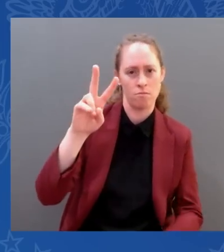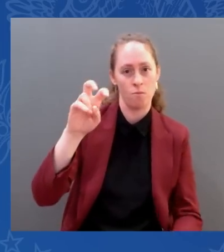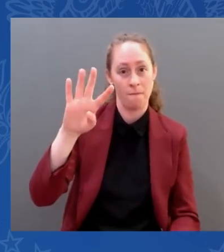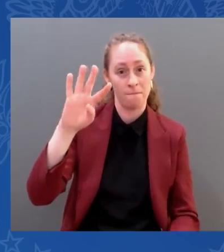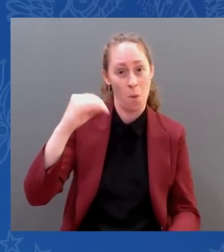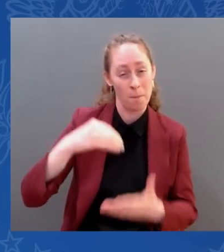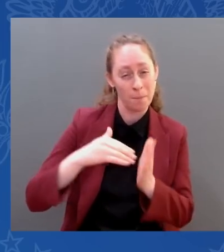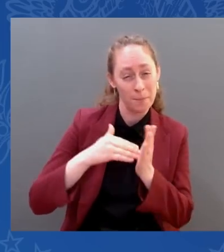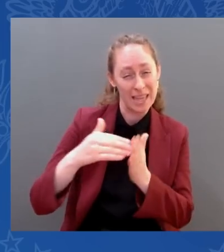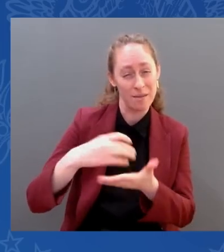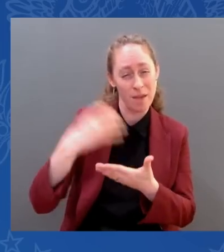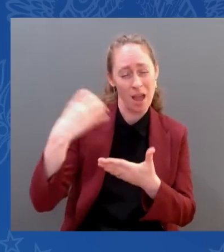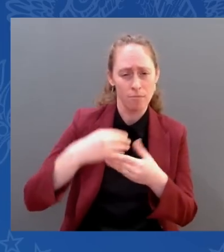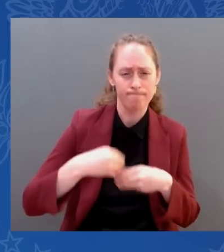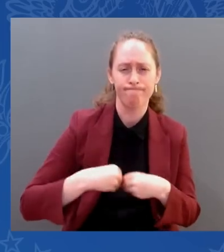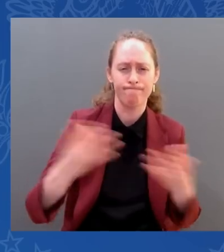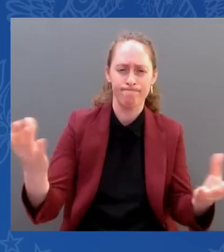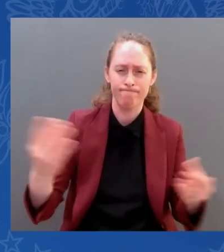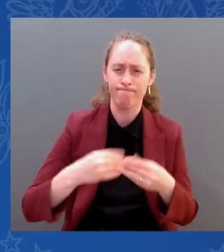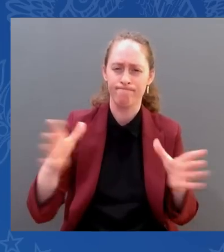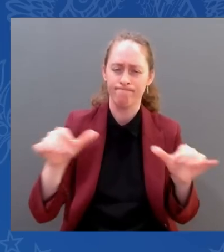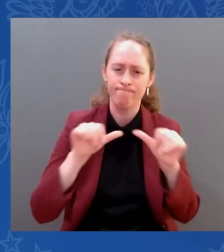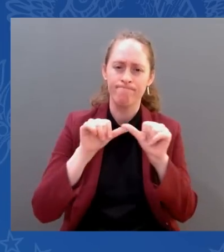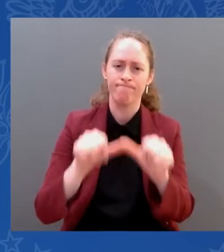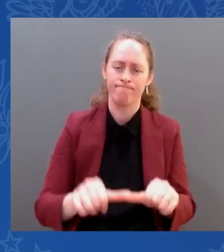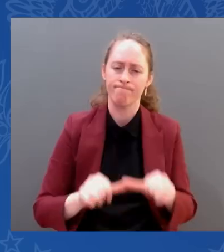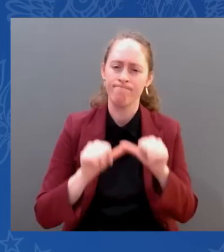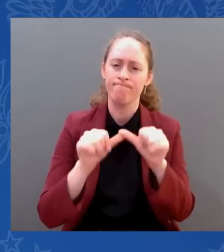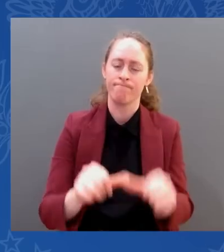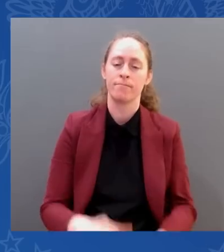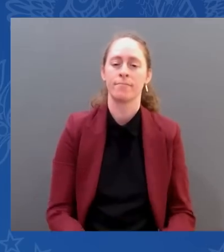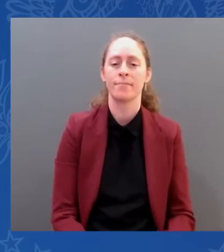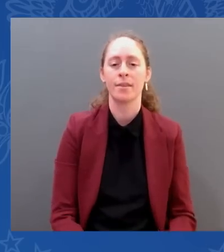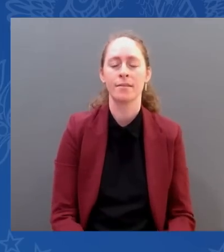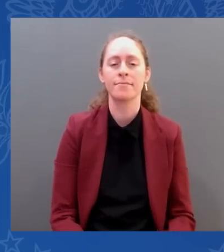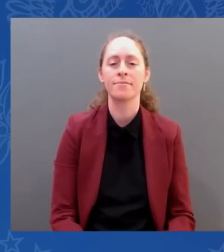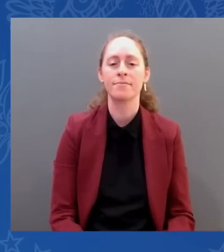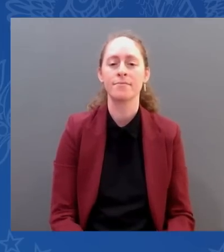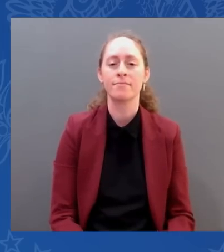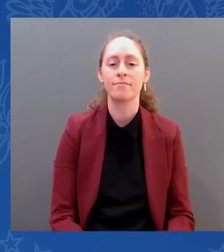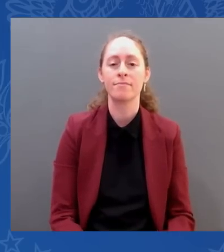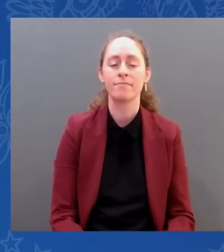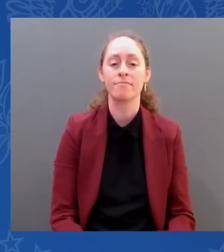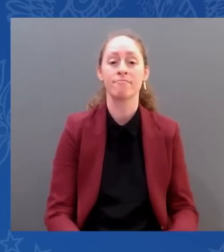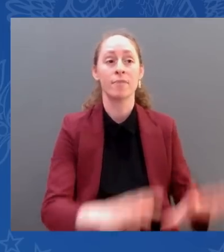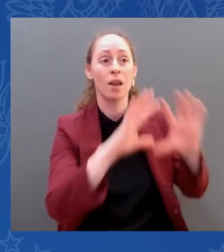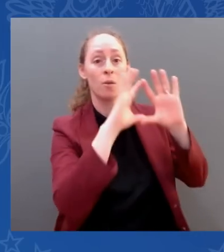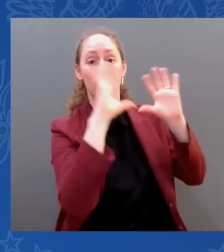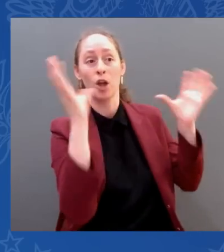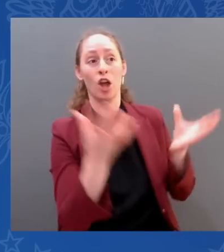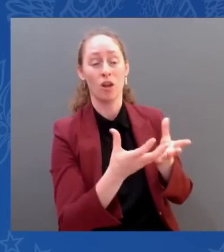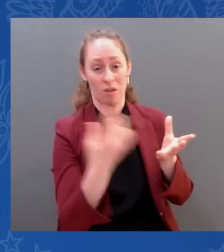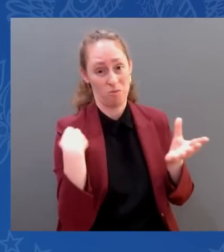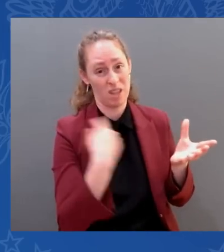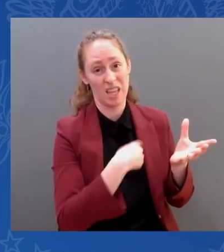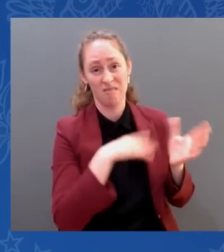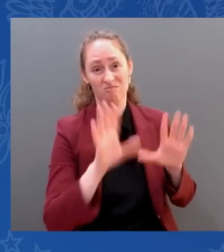we've helped Europe reduce its reliance on Russian oil by tripling our natural gas systems to Europe compared to last year.